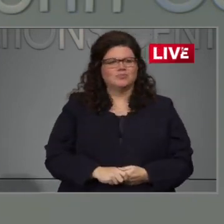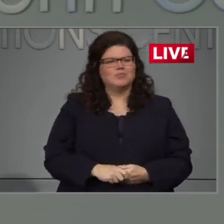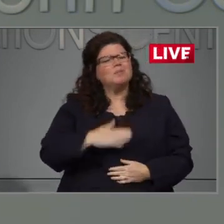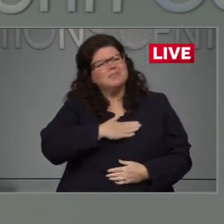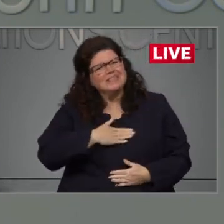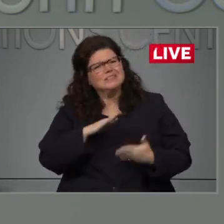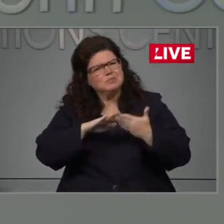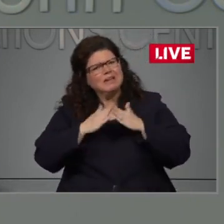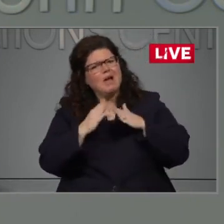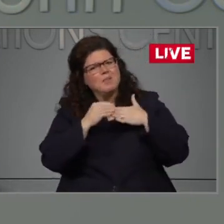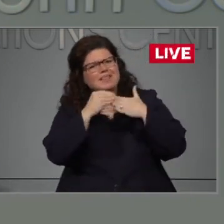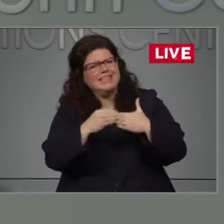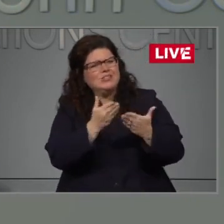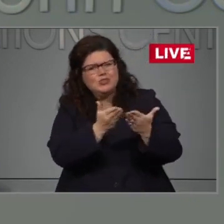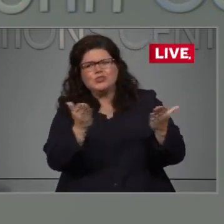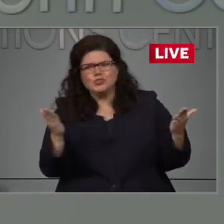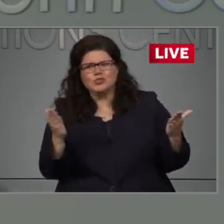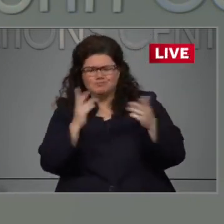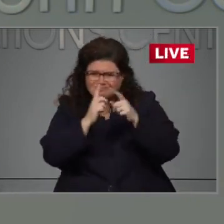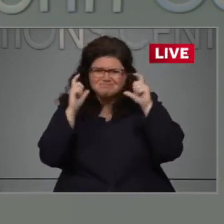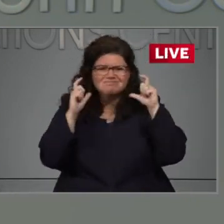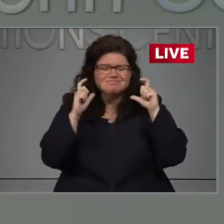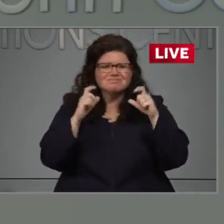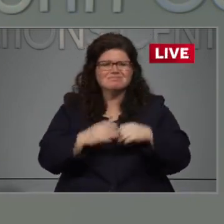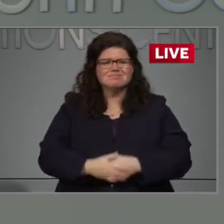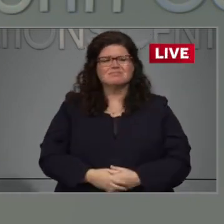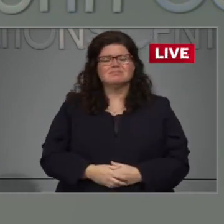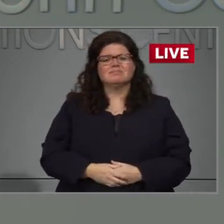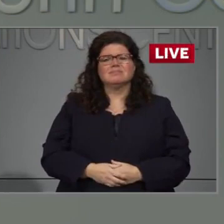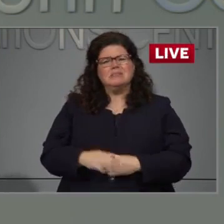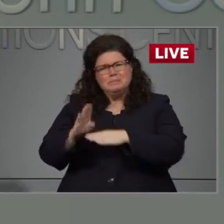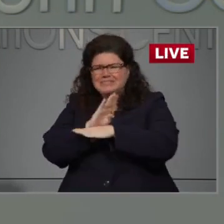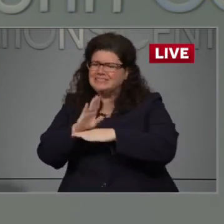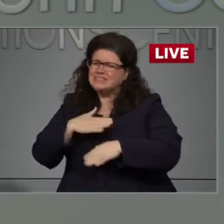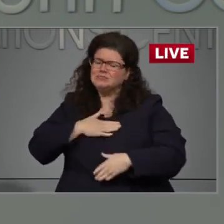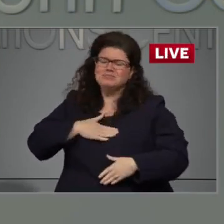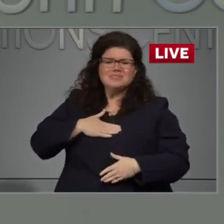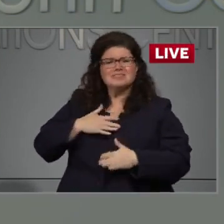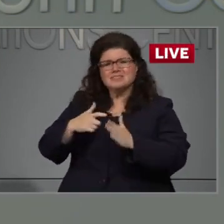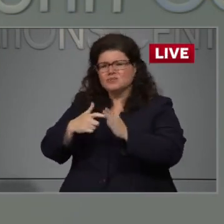I URGE EVERYONE TO BE A LEADER IN WEARING FACE COVERINGS.